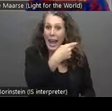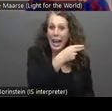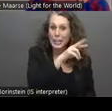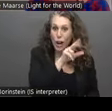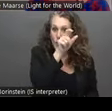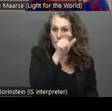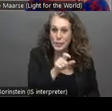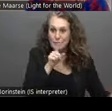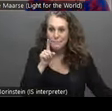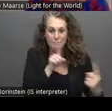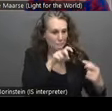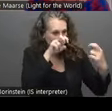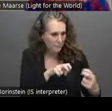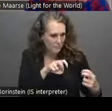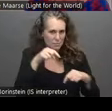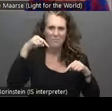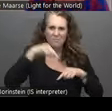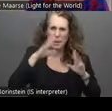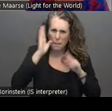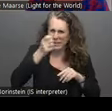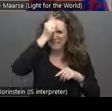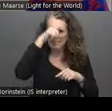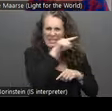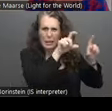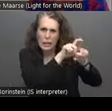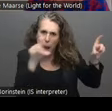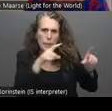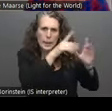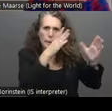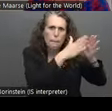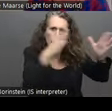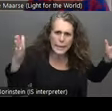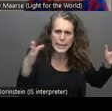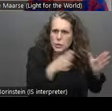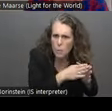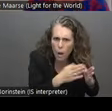the company very well, so how big is the company, what kind of functions are there what kind